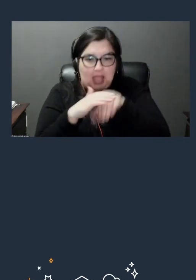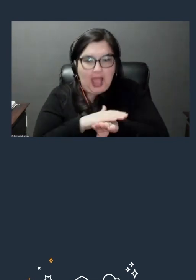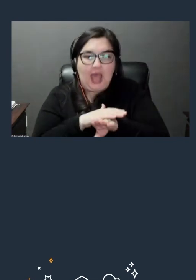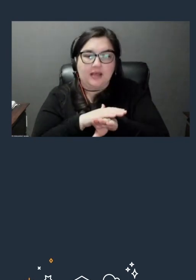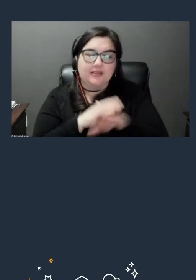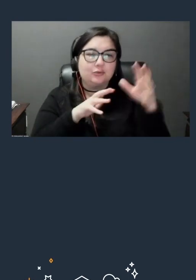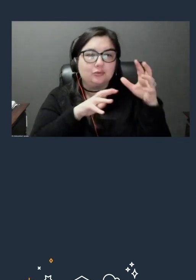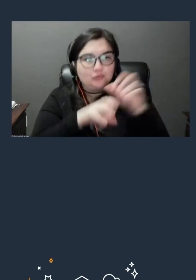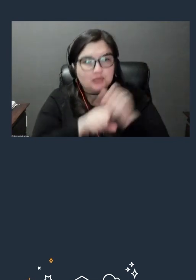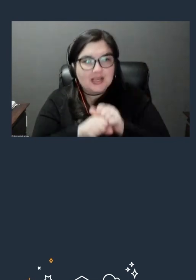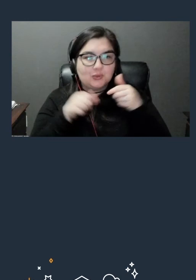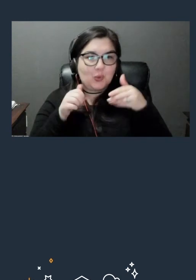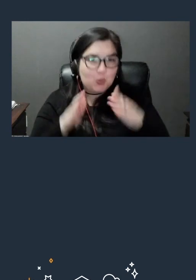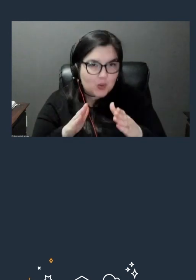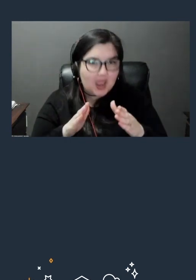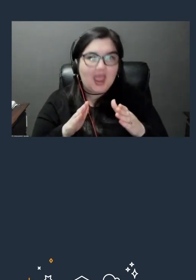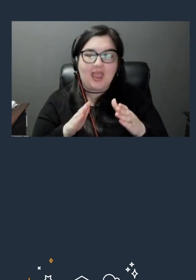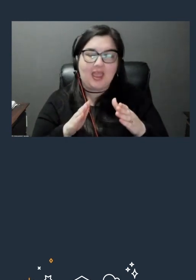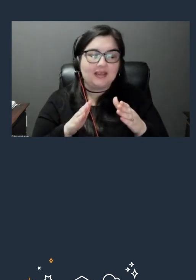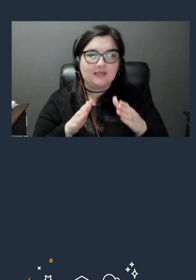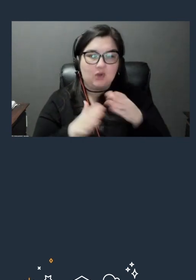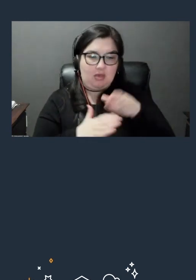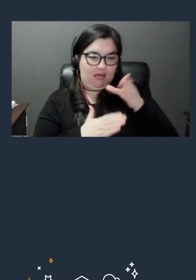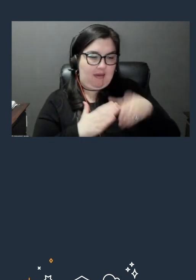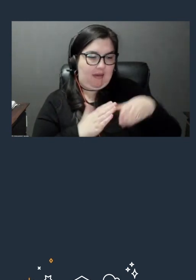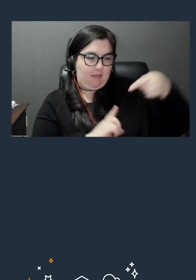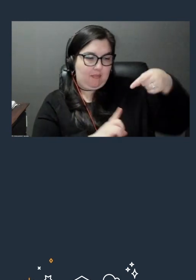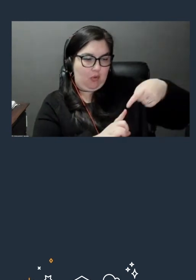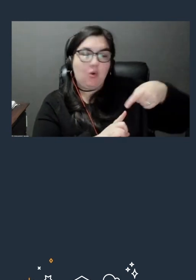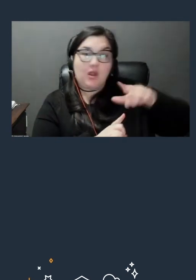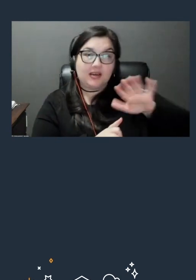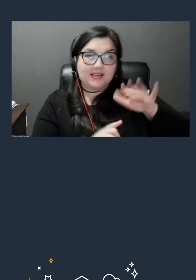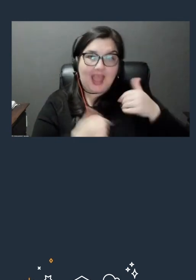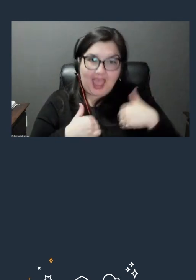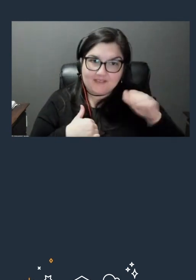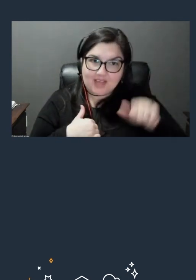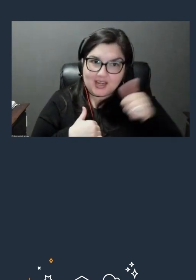where you're accessing it through the endpoint, you have another way for you to be able to access that data.